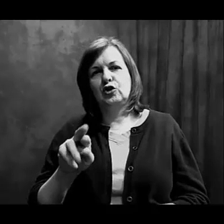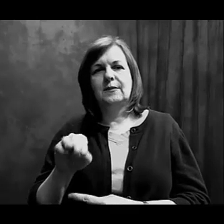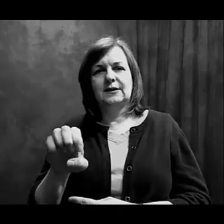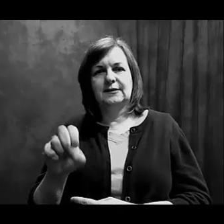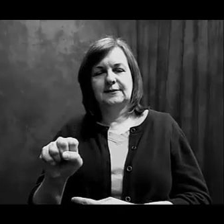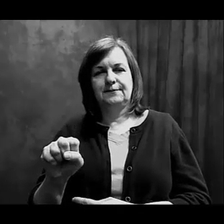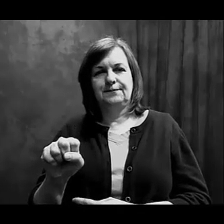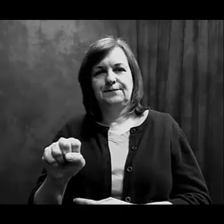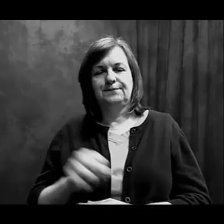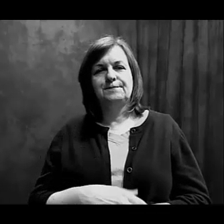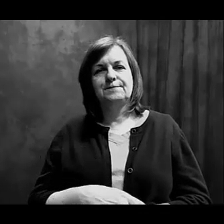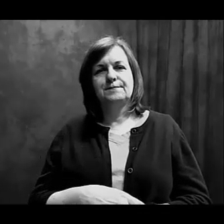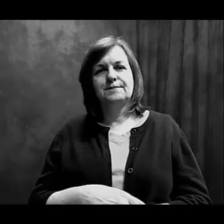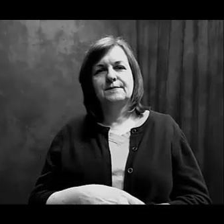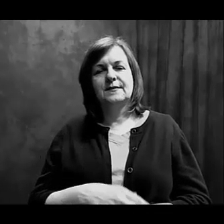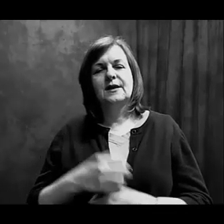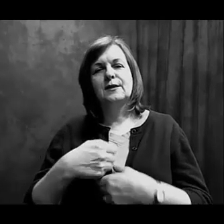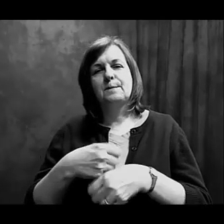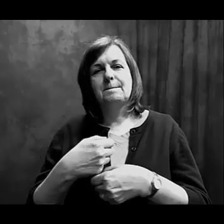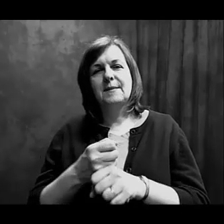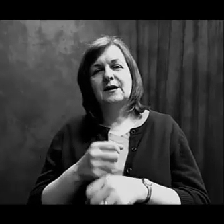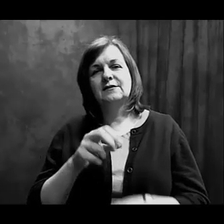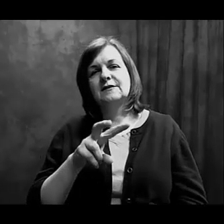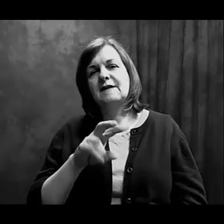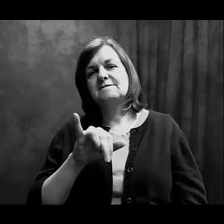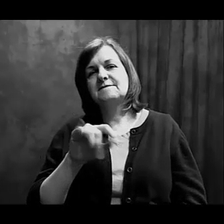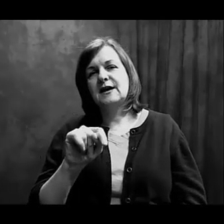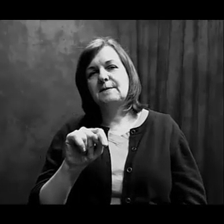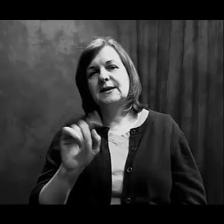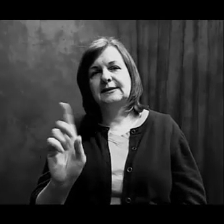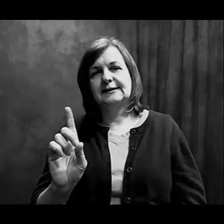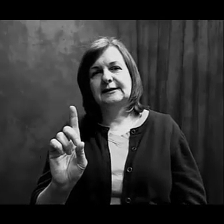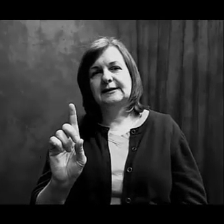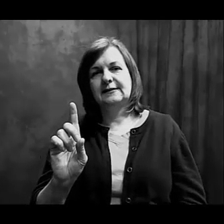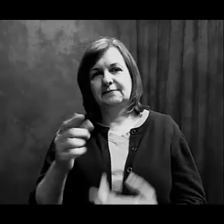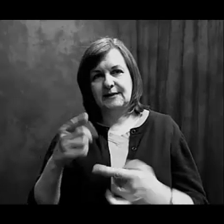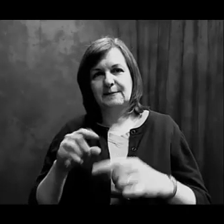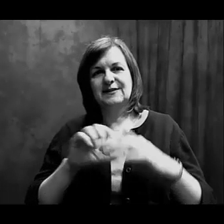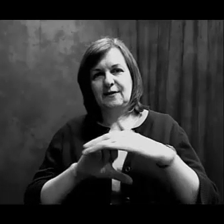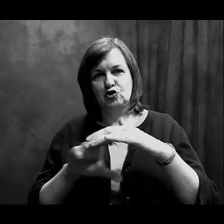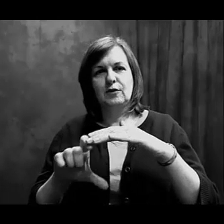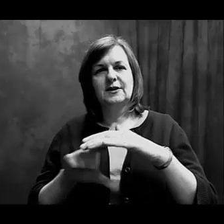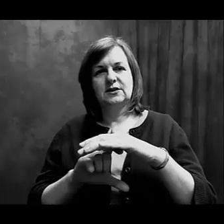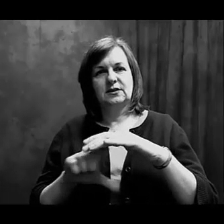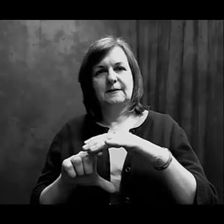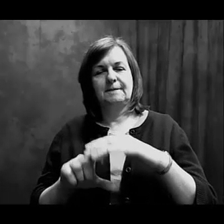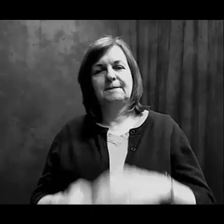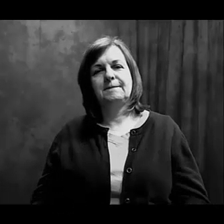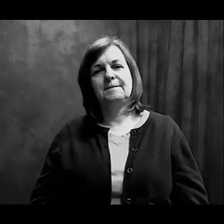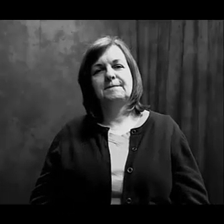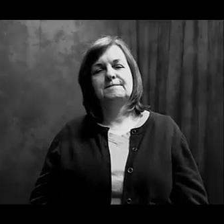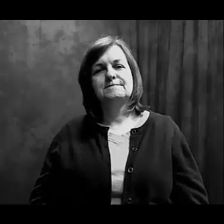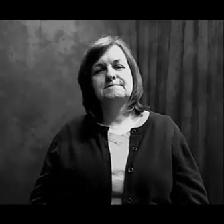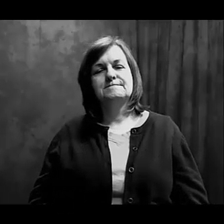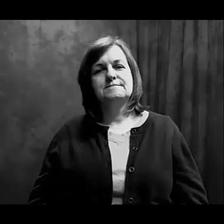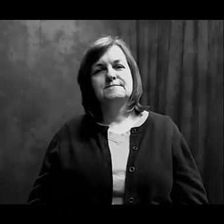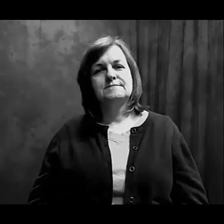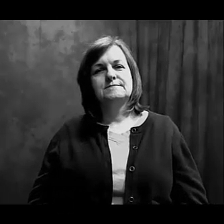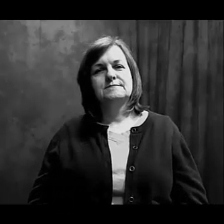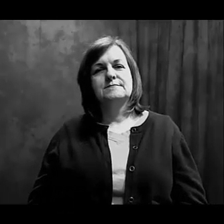skin we look at vitamin D synthesis occuring in the dermis